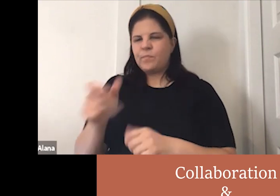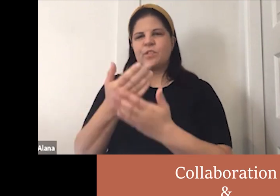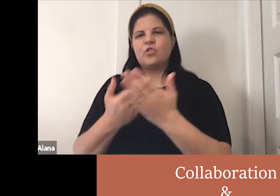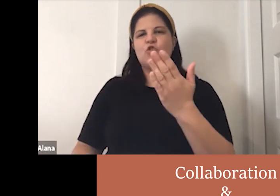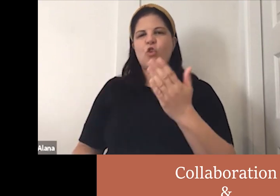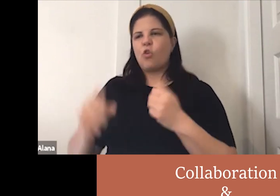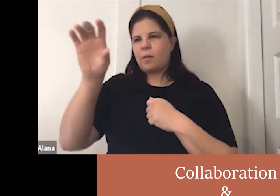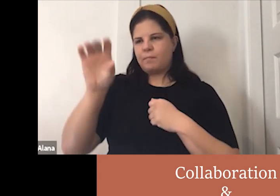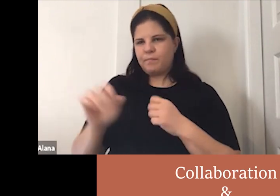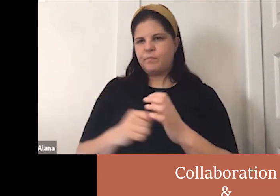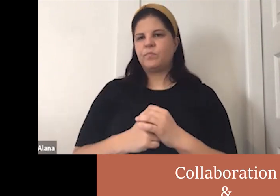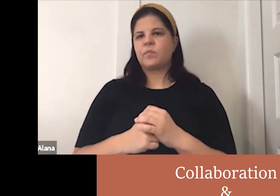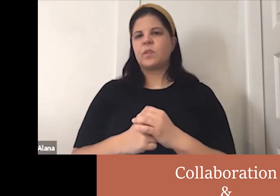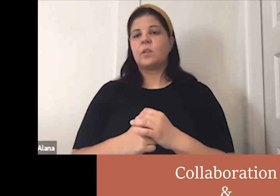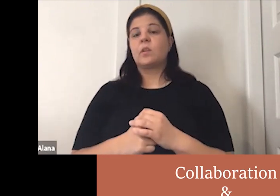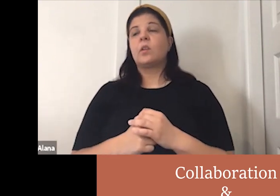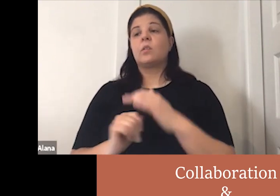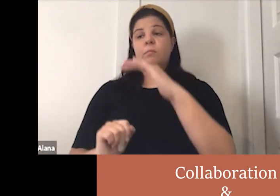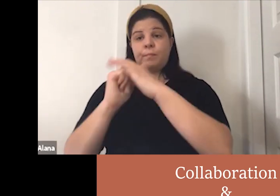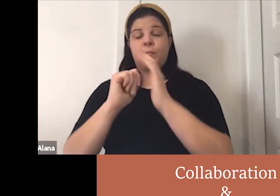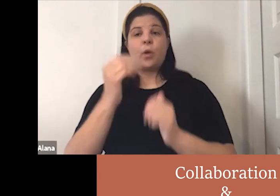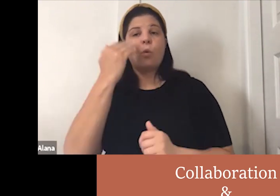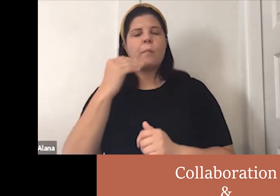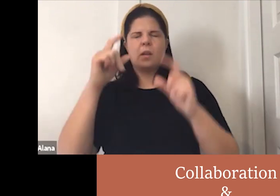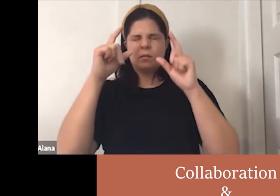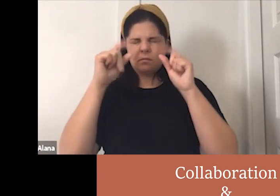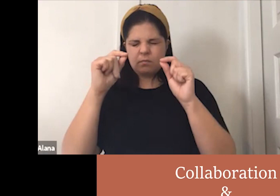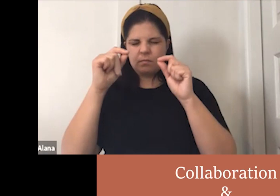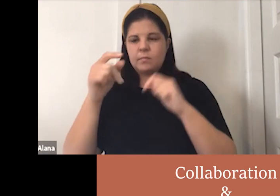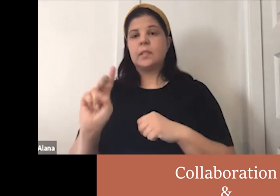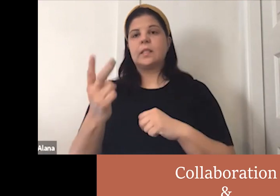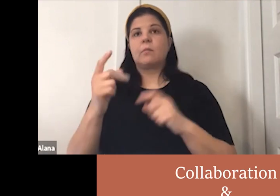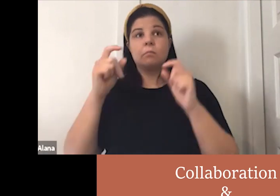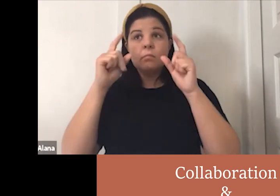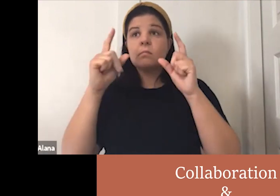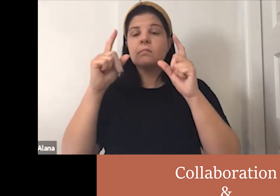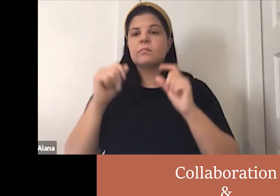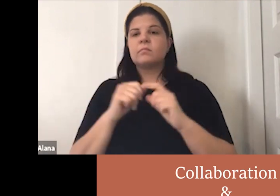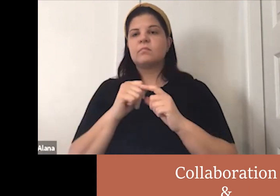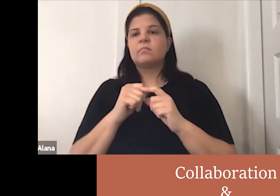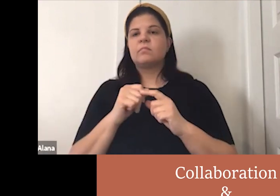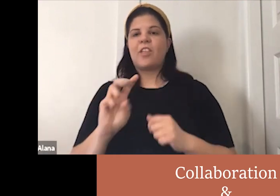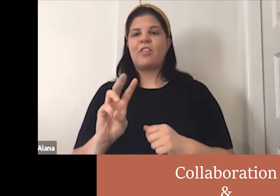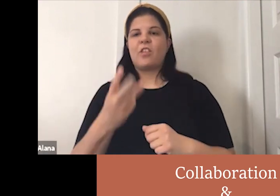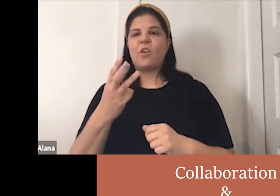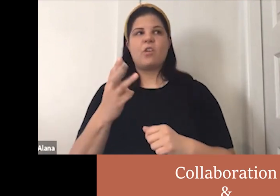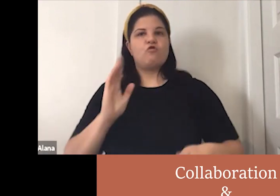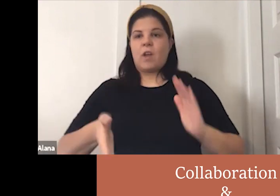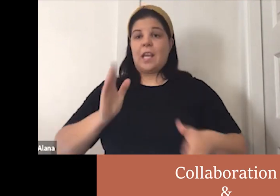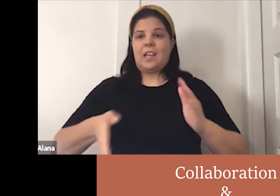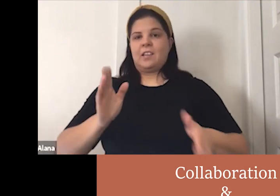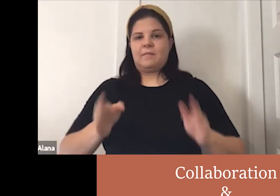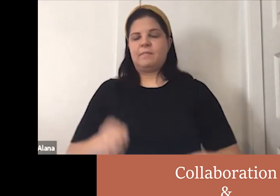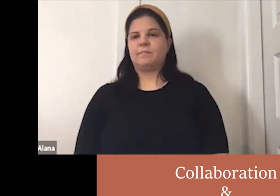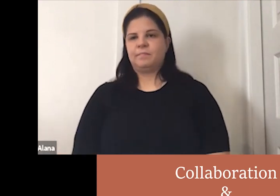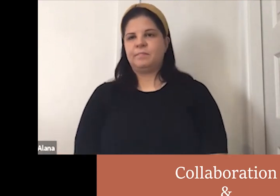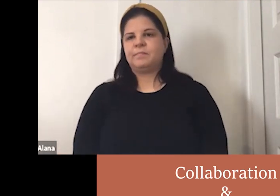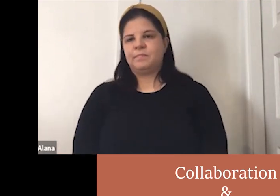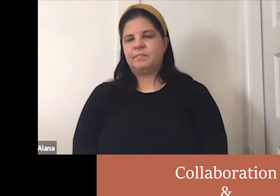A woman with closed eyes, then open eyes then running.